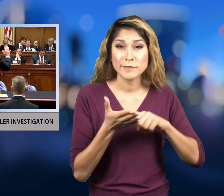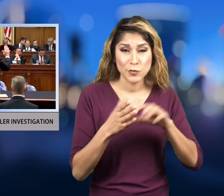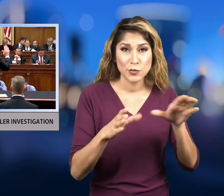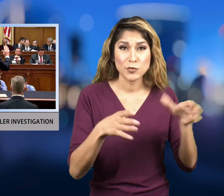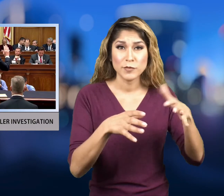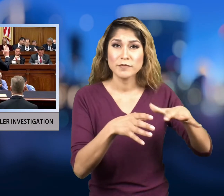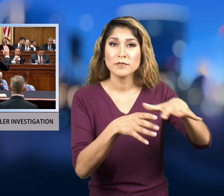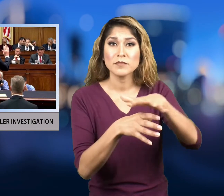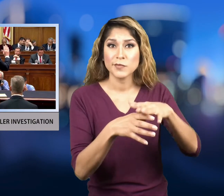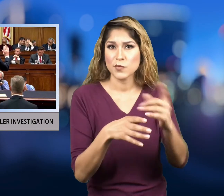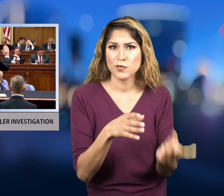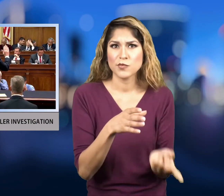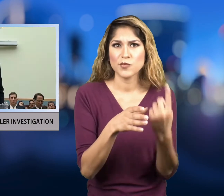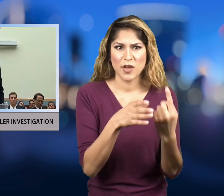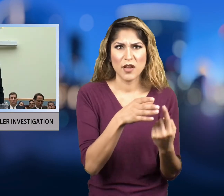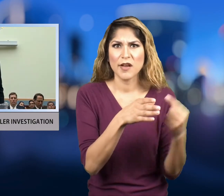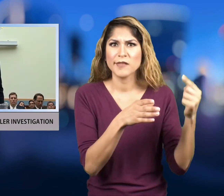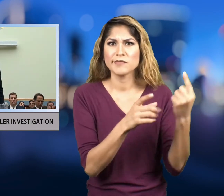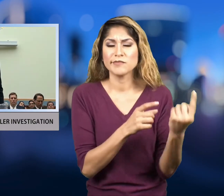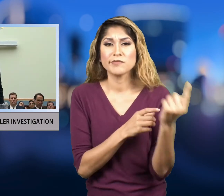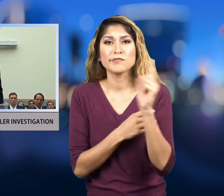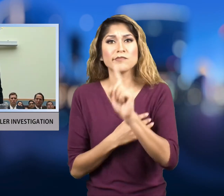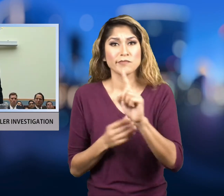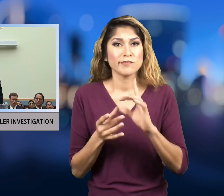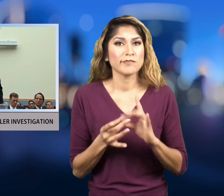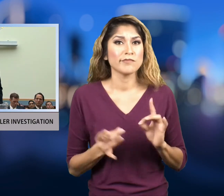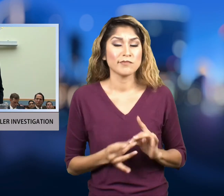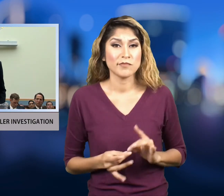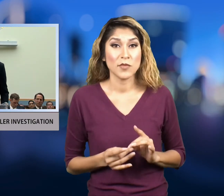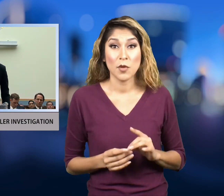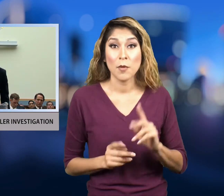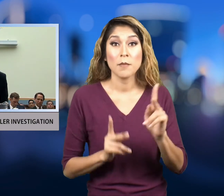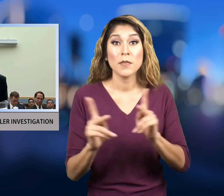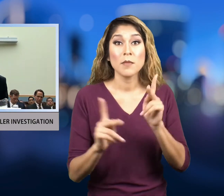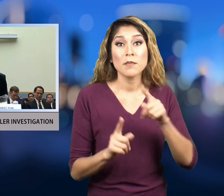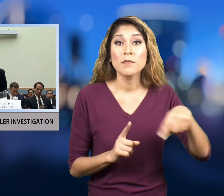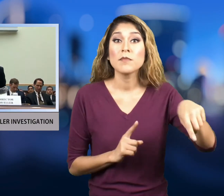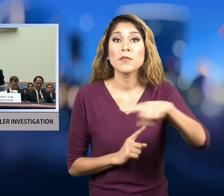sources close to the investigation say anyone charged in the case could be